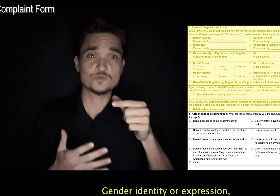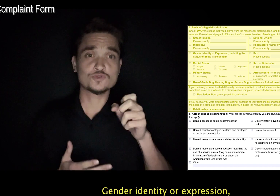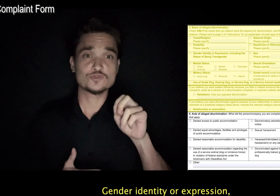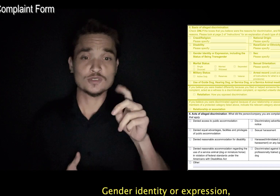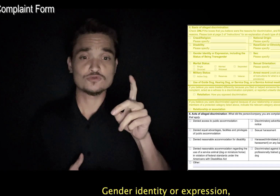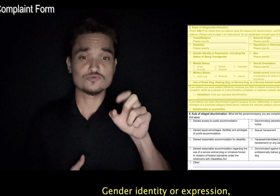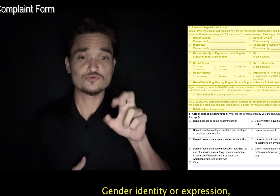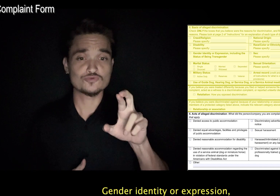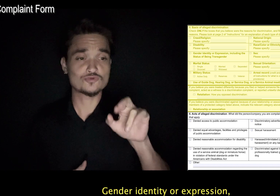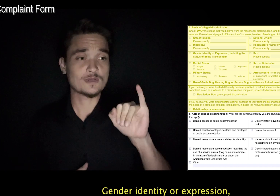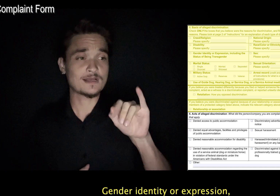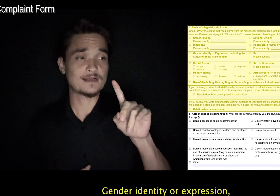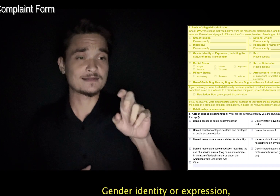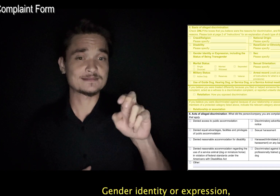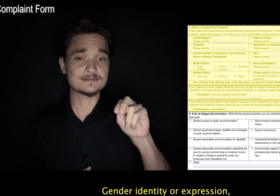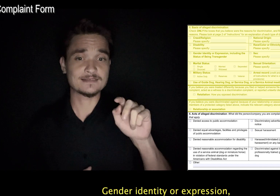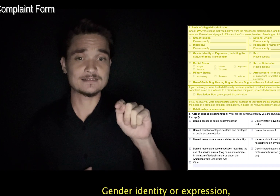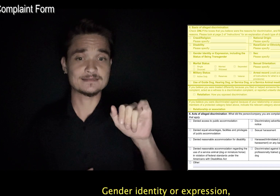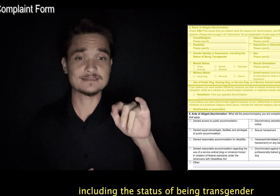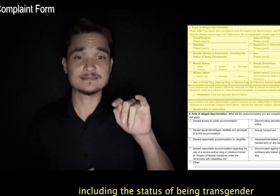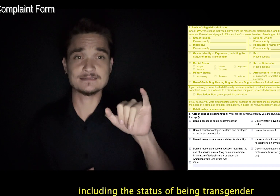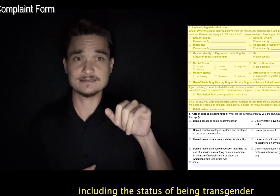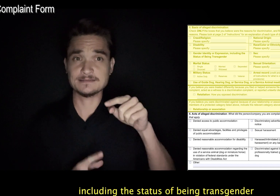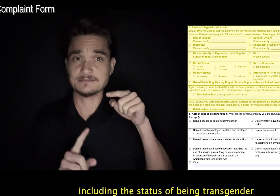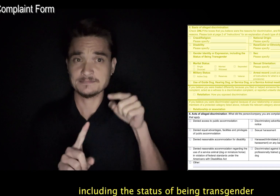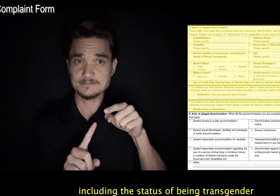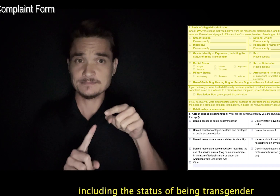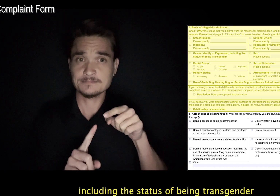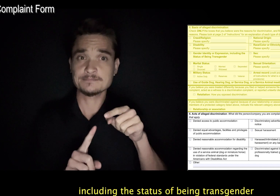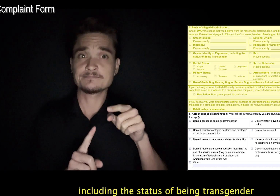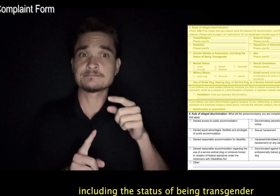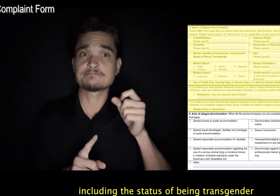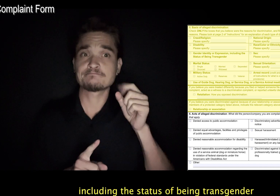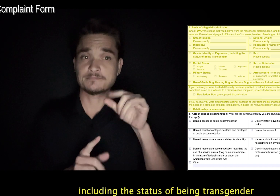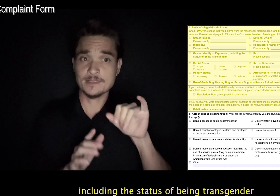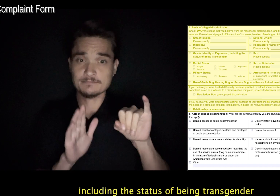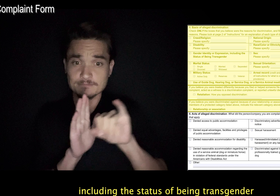Gender identity or expression, including the status of being transgender